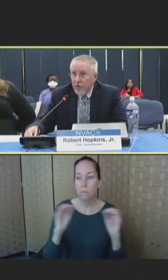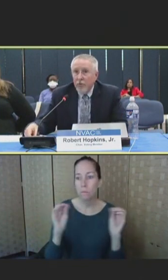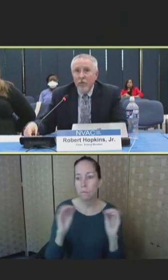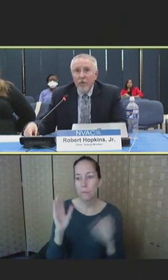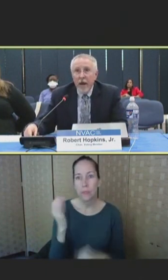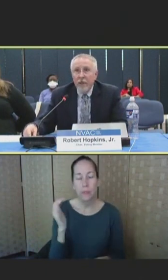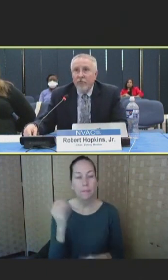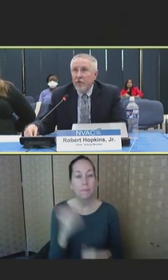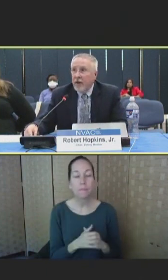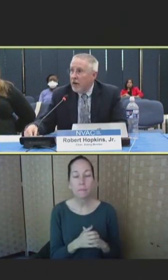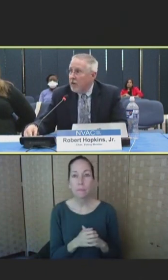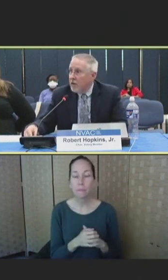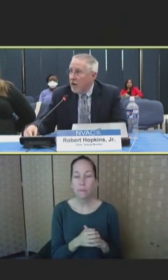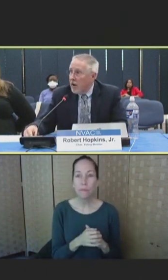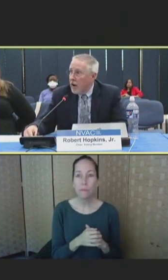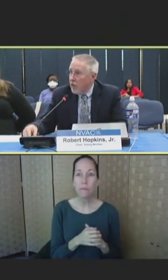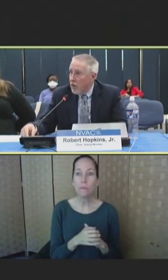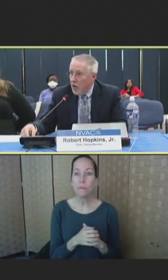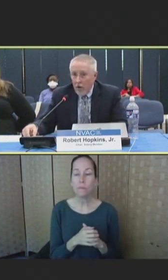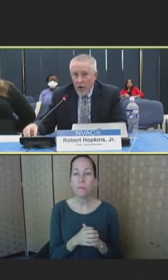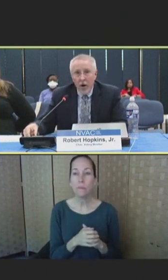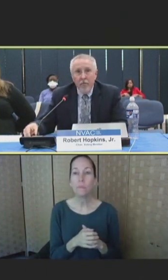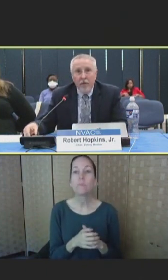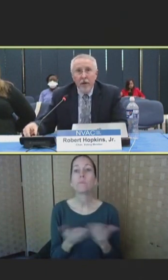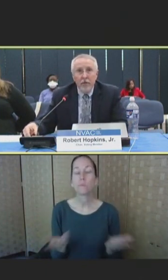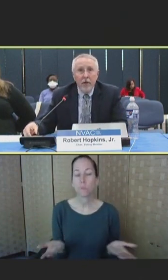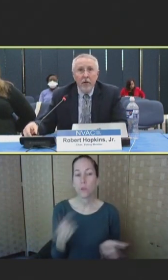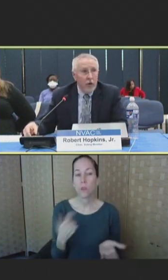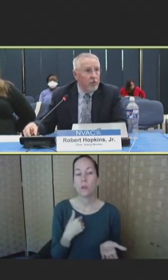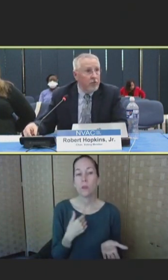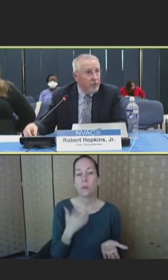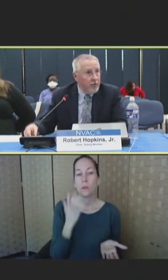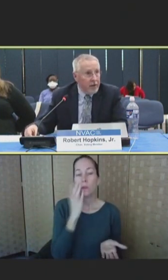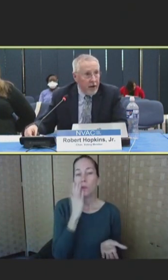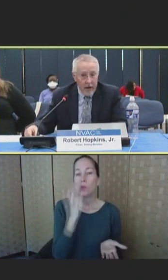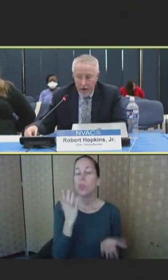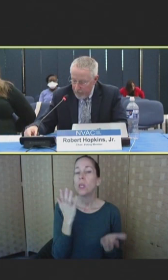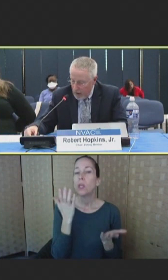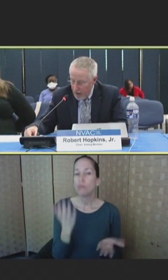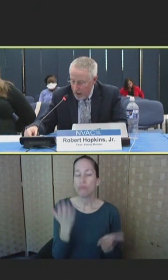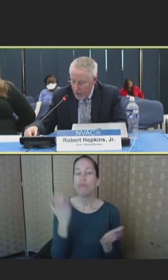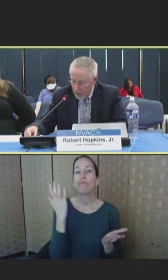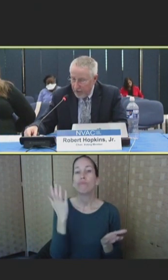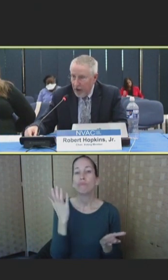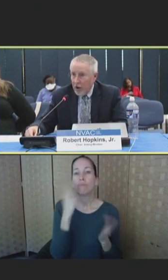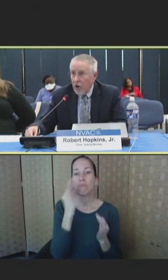So, that said, I will call our meeting to close for the day. I want to thank all